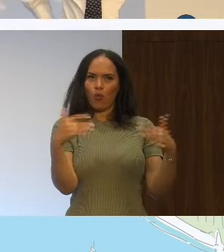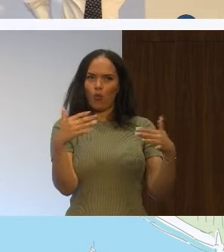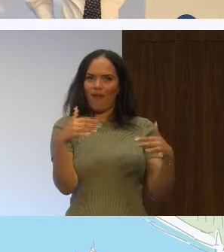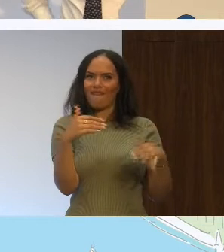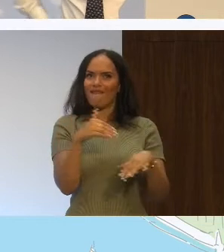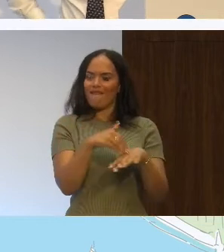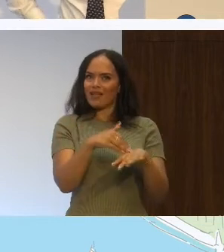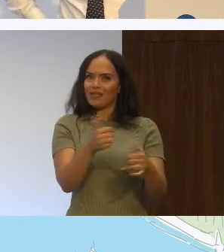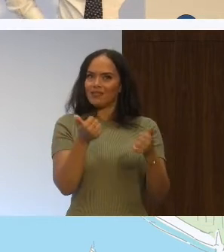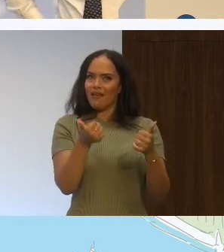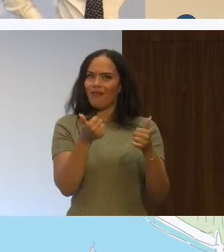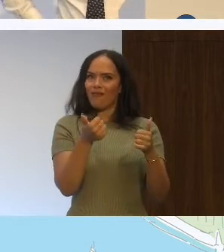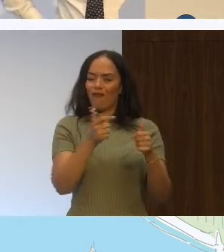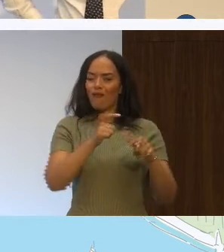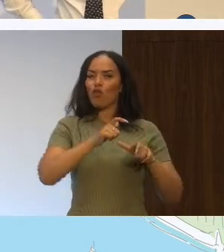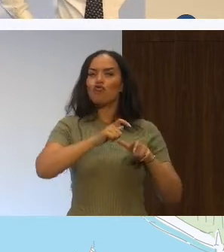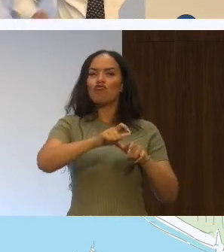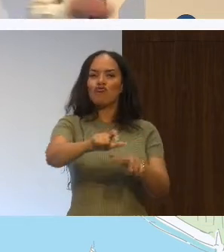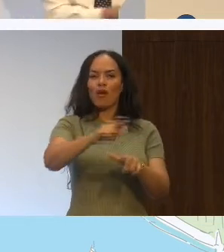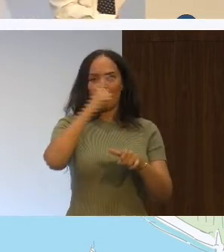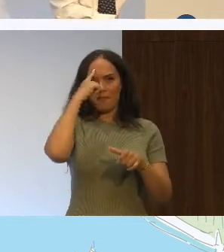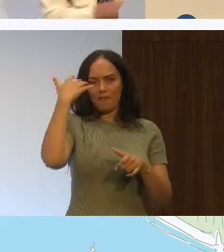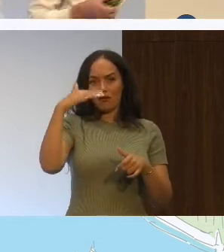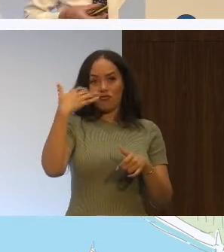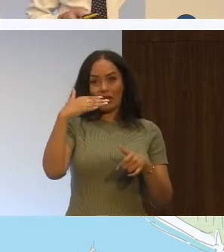It sort of helps at least at least 70 to 80% of patients.